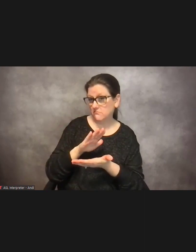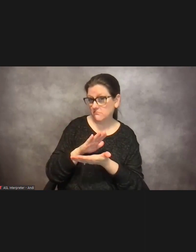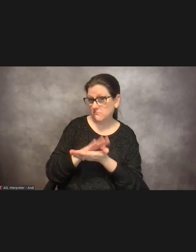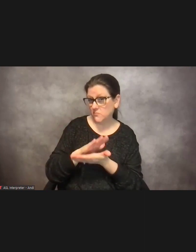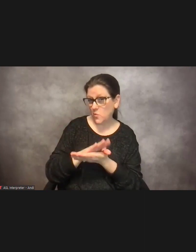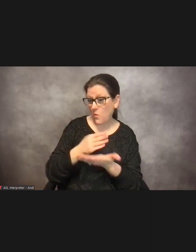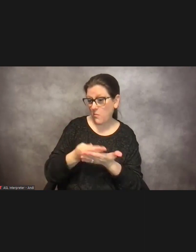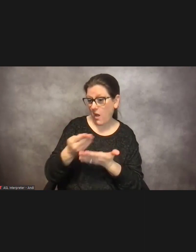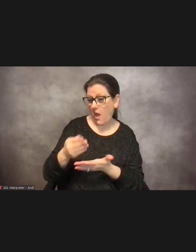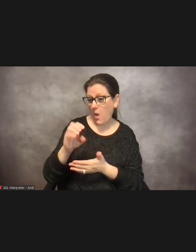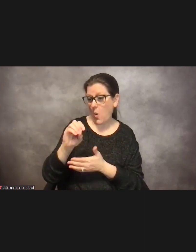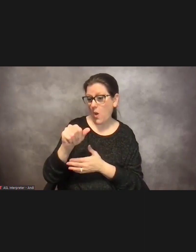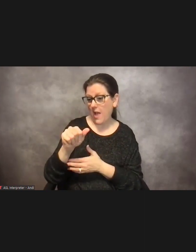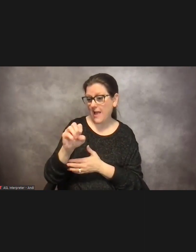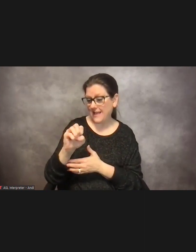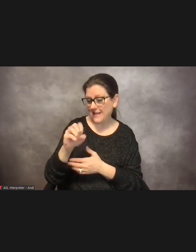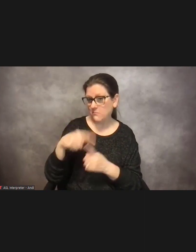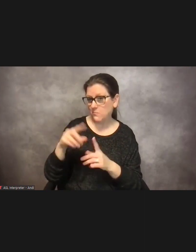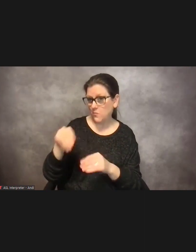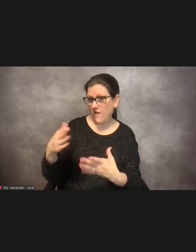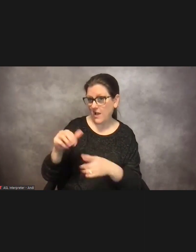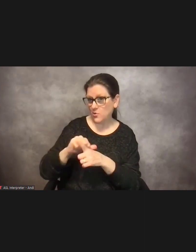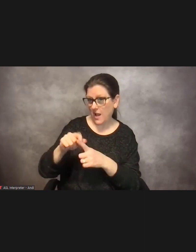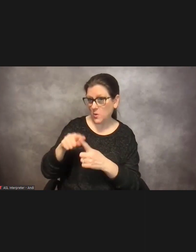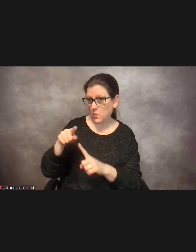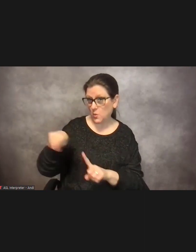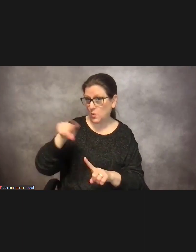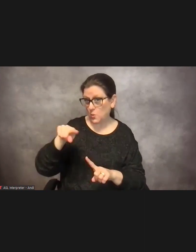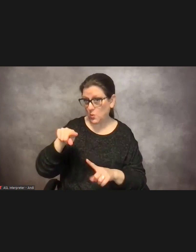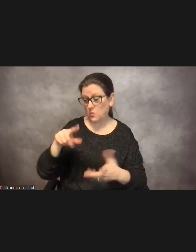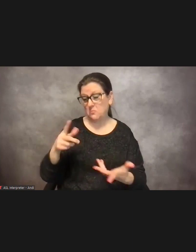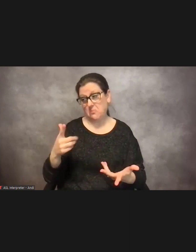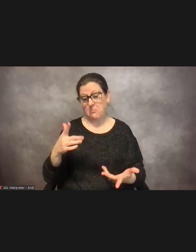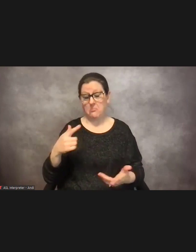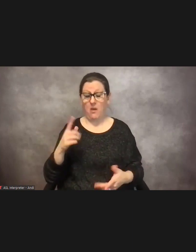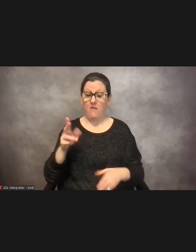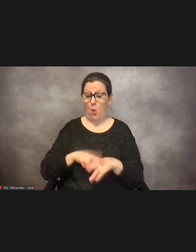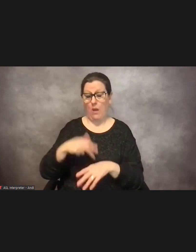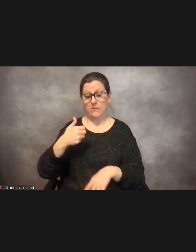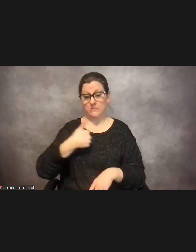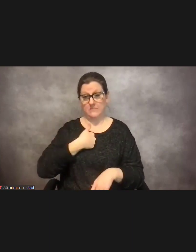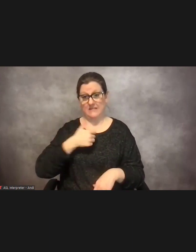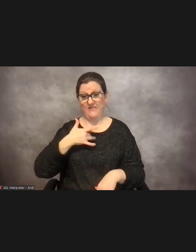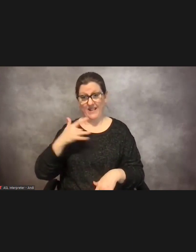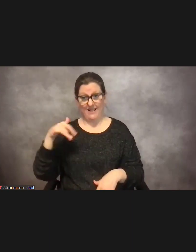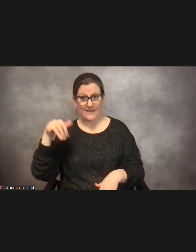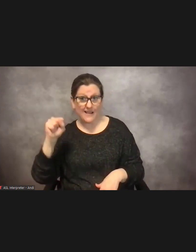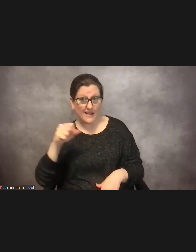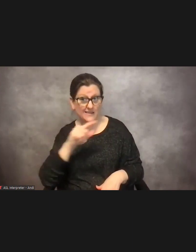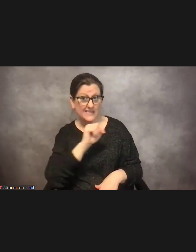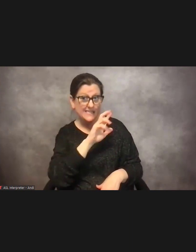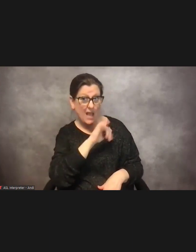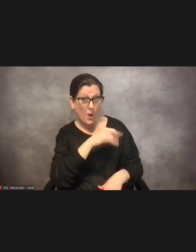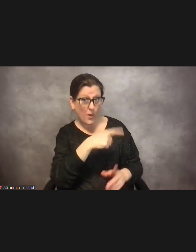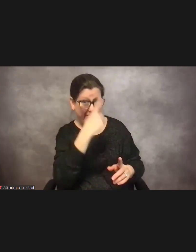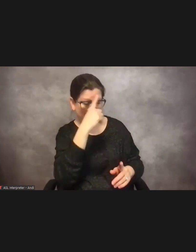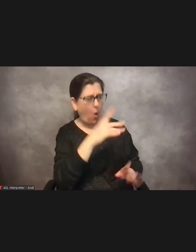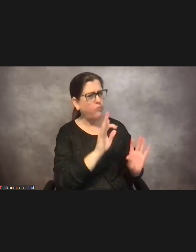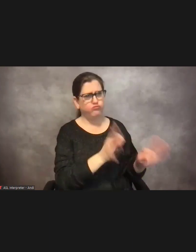have, um, an OAE device and for you to be trained on it, well, I'm going to say yes. Terry, what do you think?